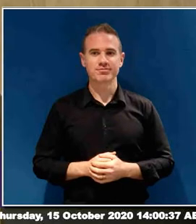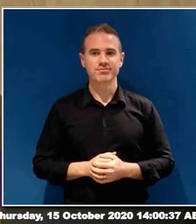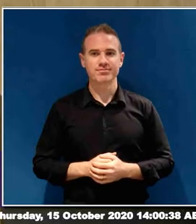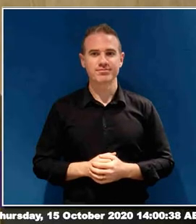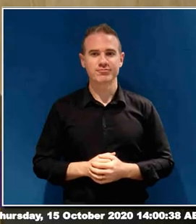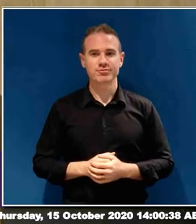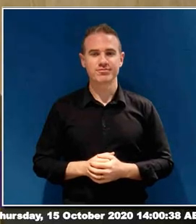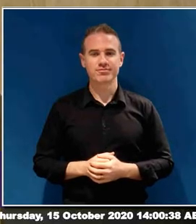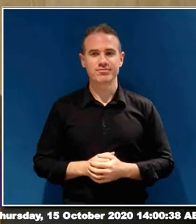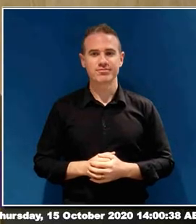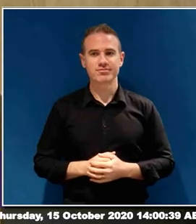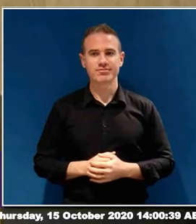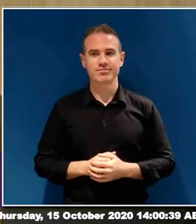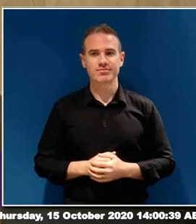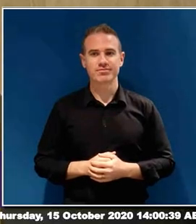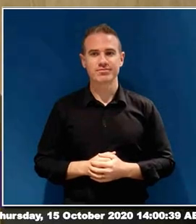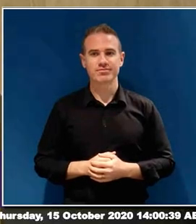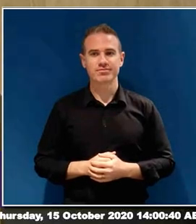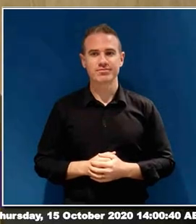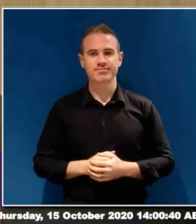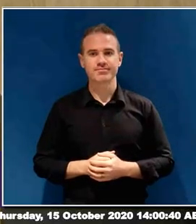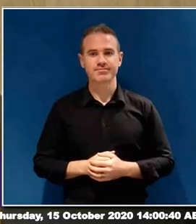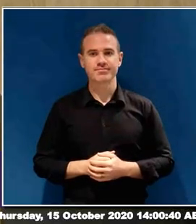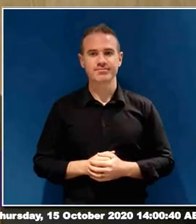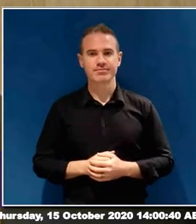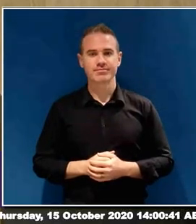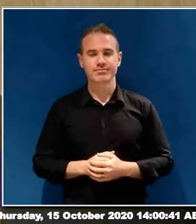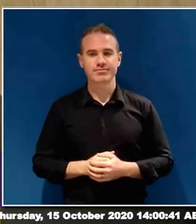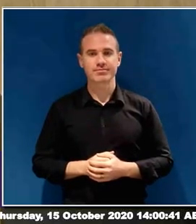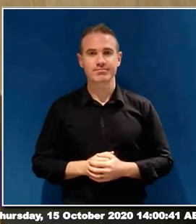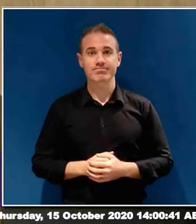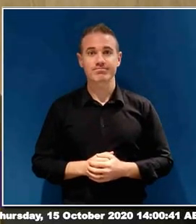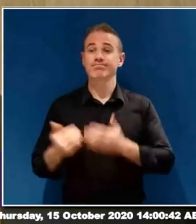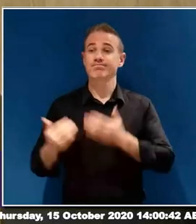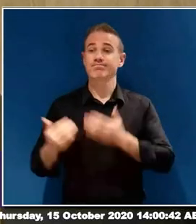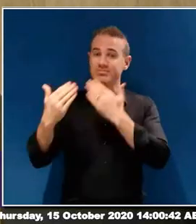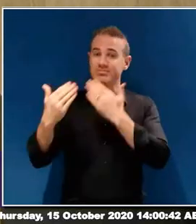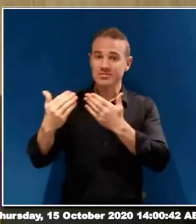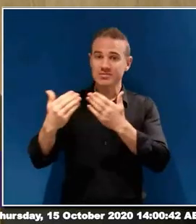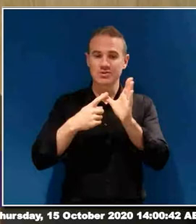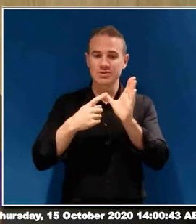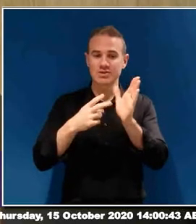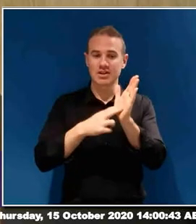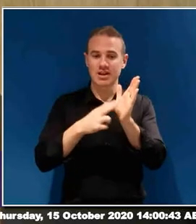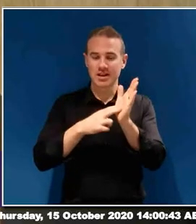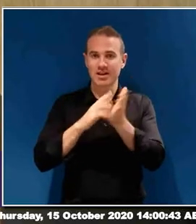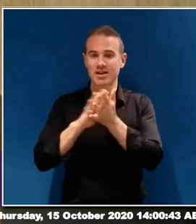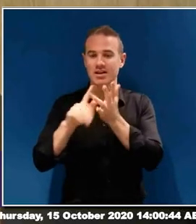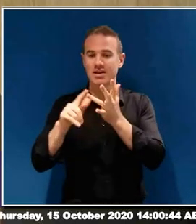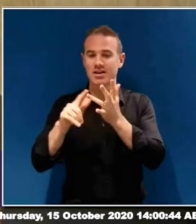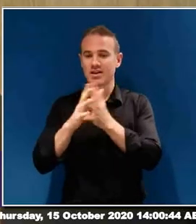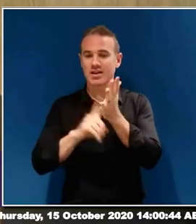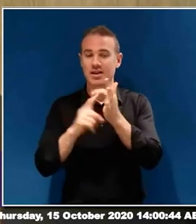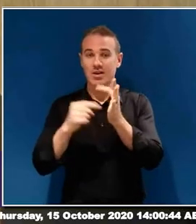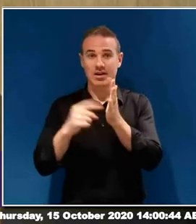Yes, thank you, Ms Howlett, for attending the Royal Commission. I will ask you, please, to follow the instructions of Commissioner Atkinson's